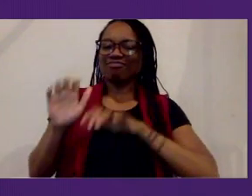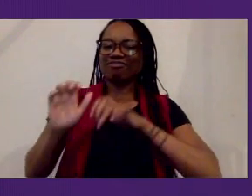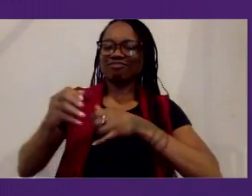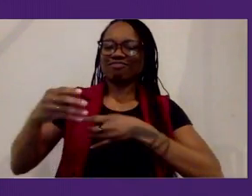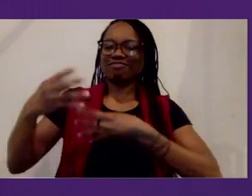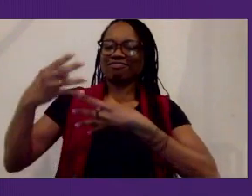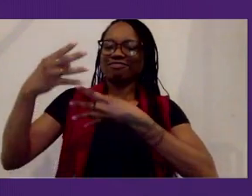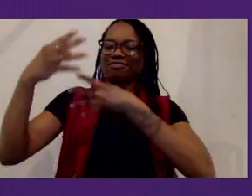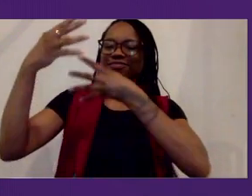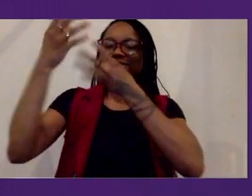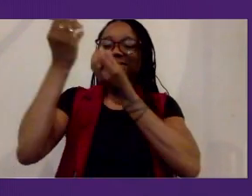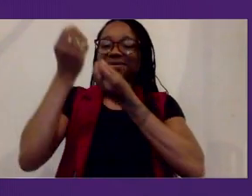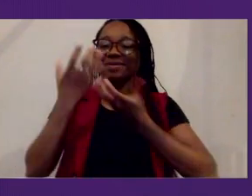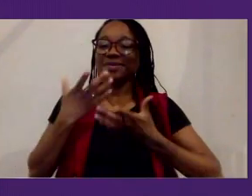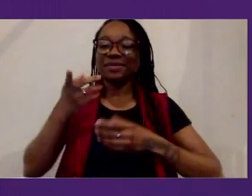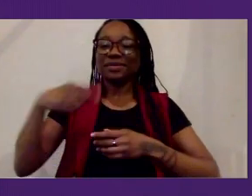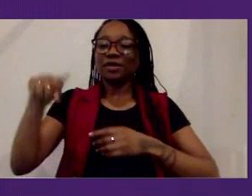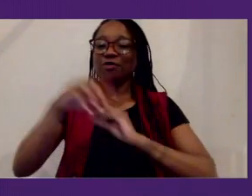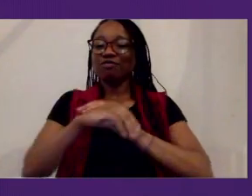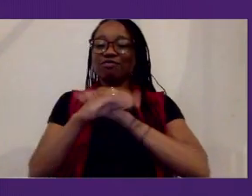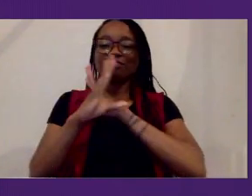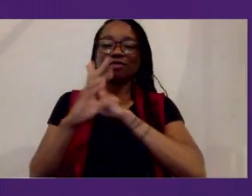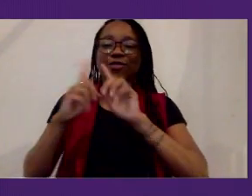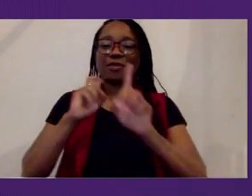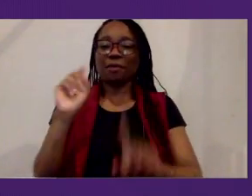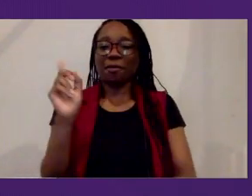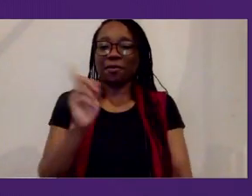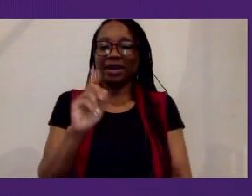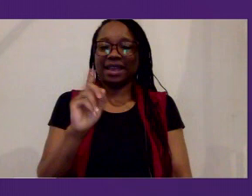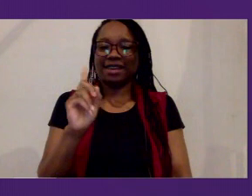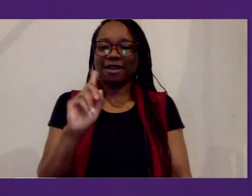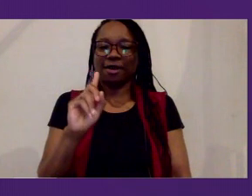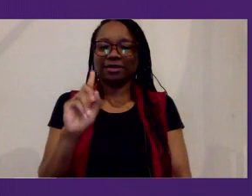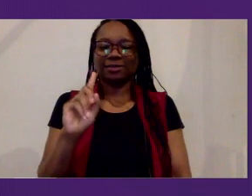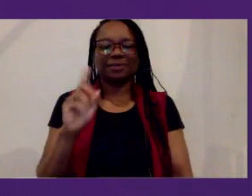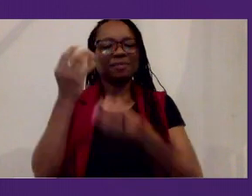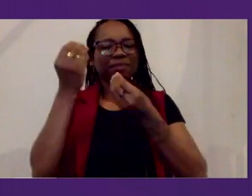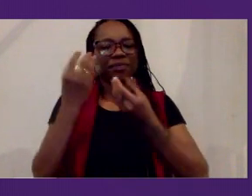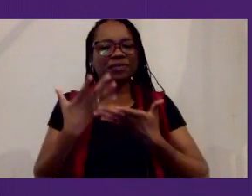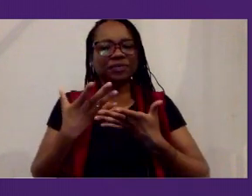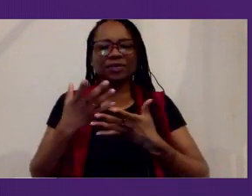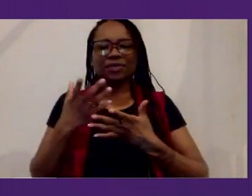So, if you could just type in the chat where are you. Where are you joining us from?